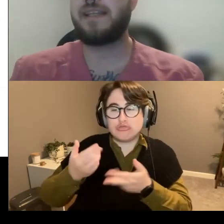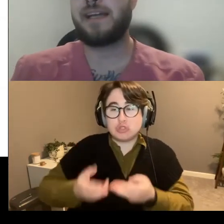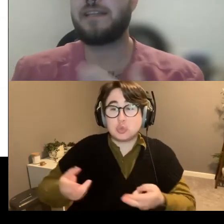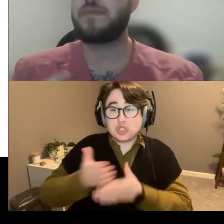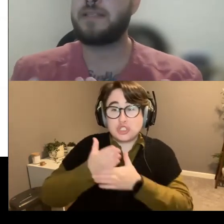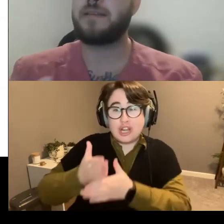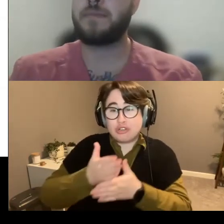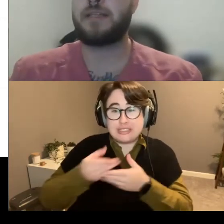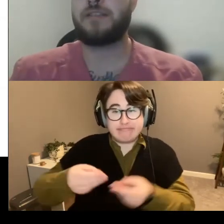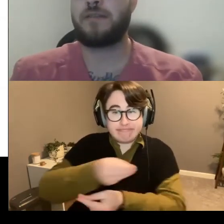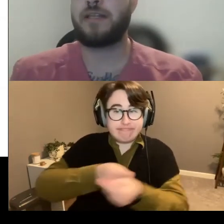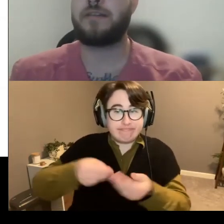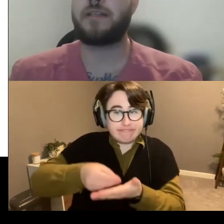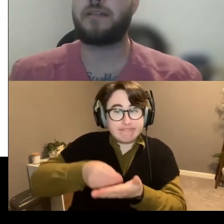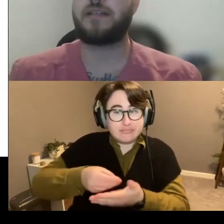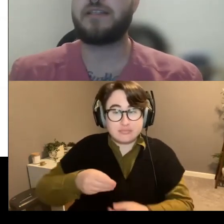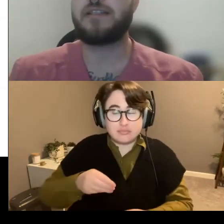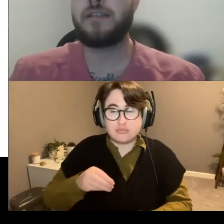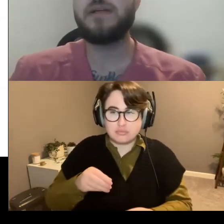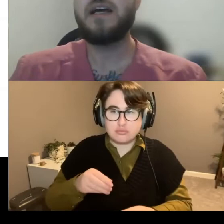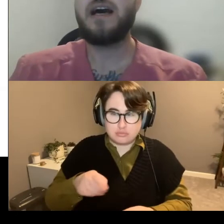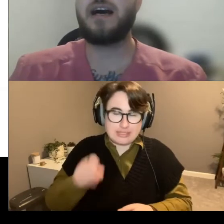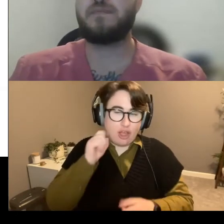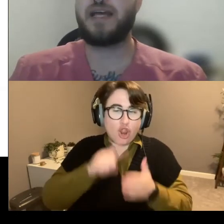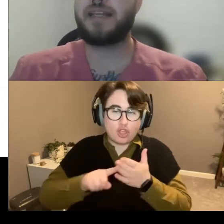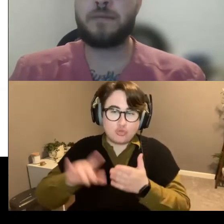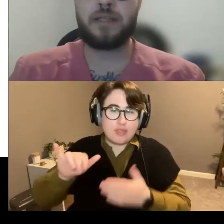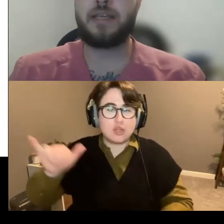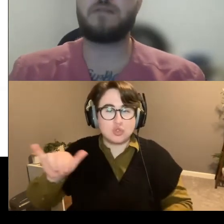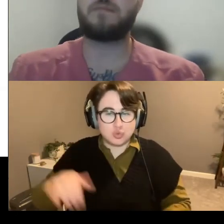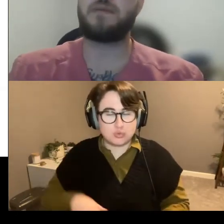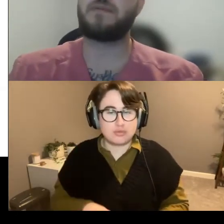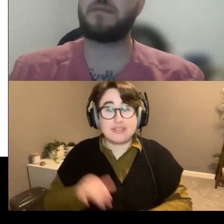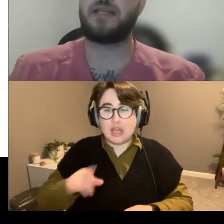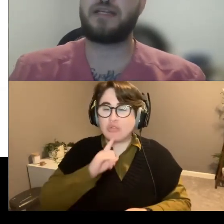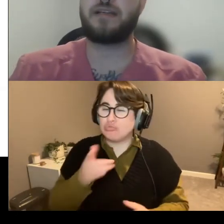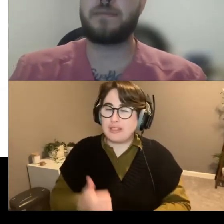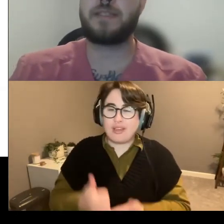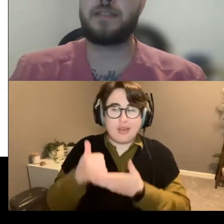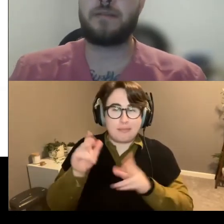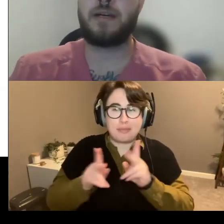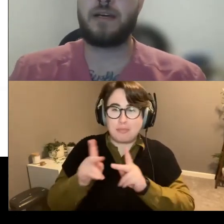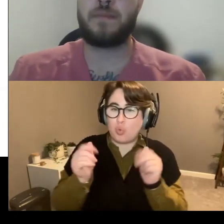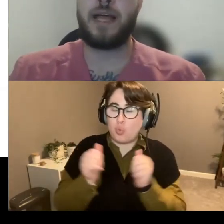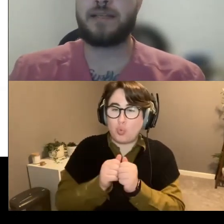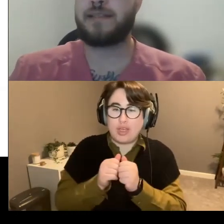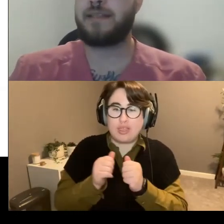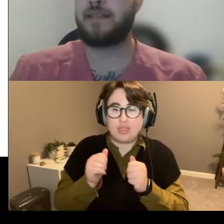and that can be something too that you can look into that can really help people when it comes to accessing